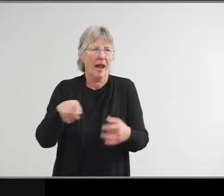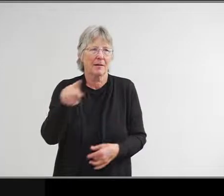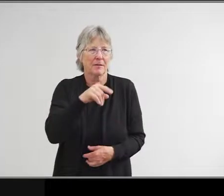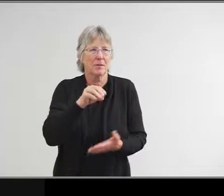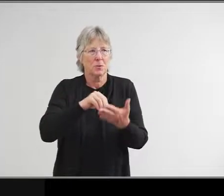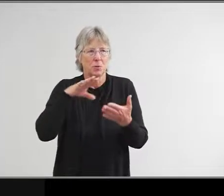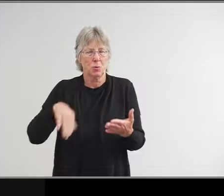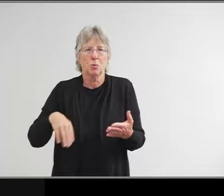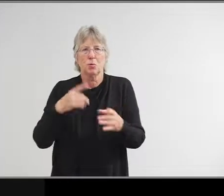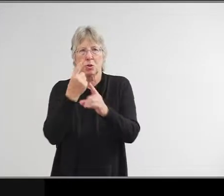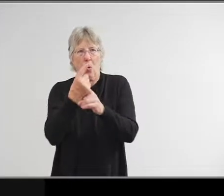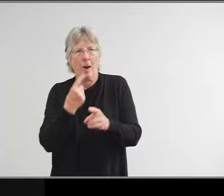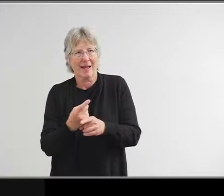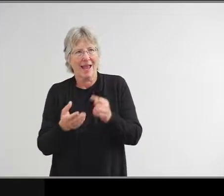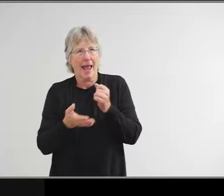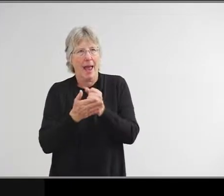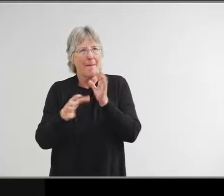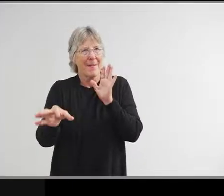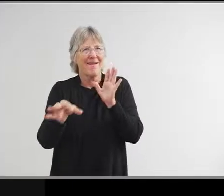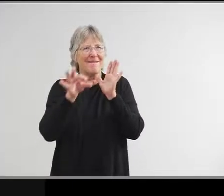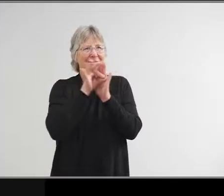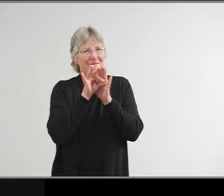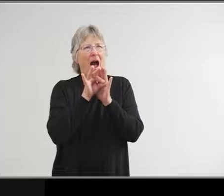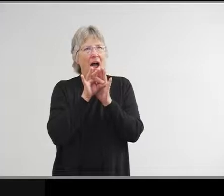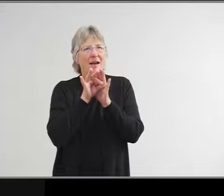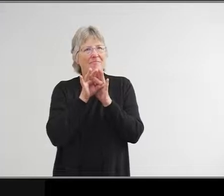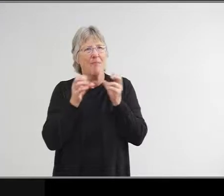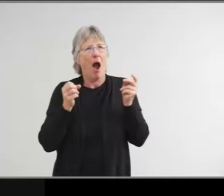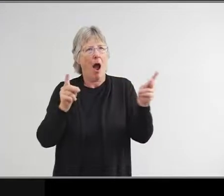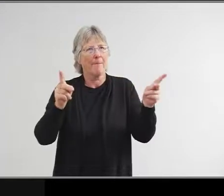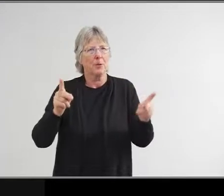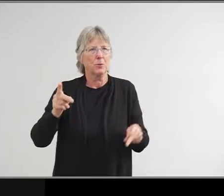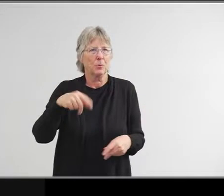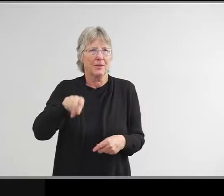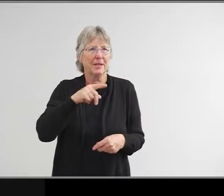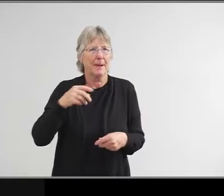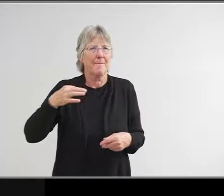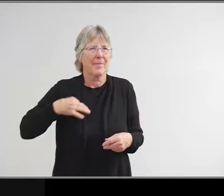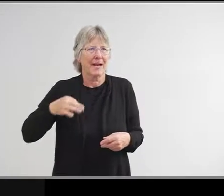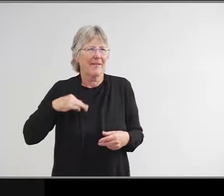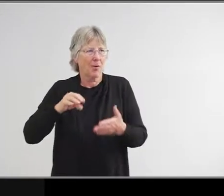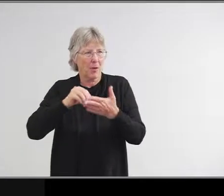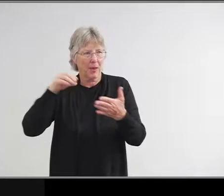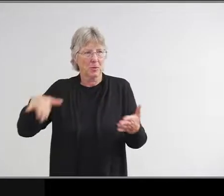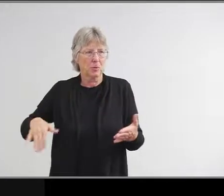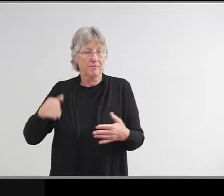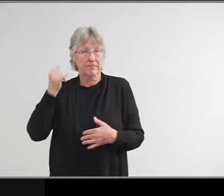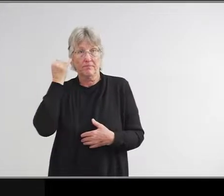that benefit students and make it meaningful to our business partners. If interested please join us.